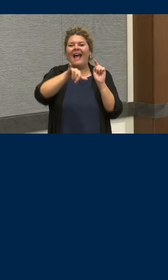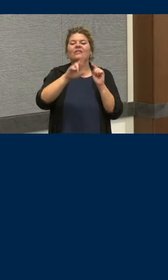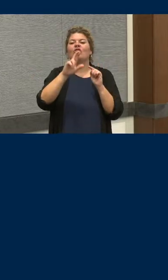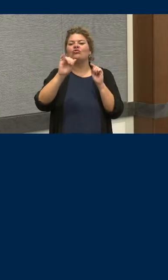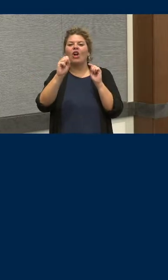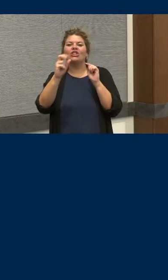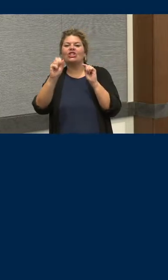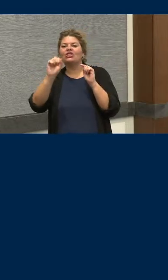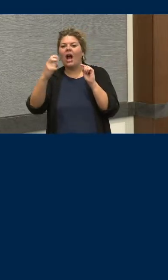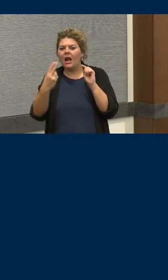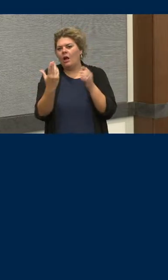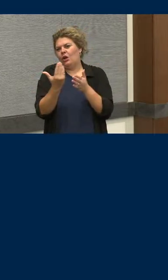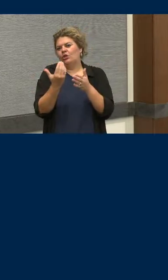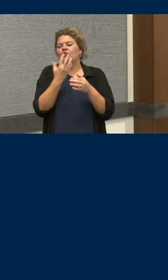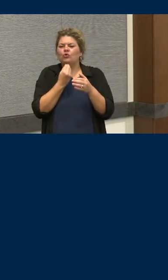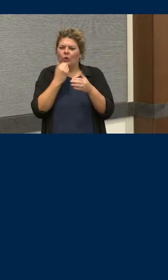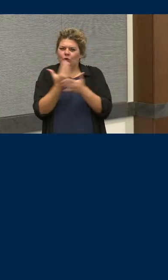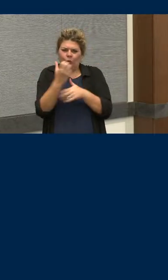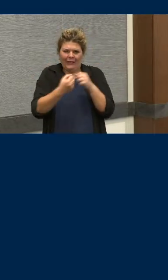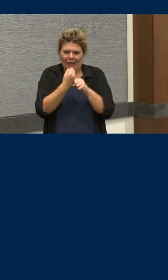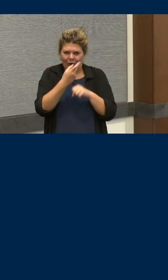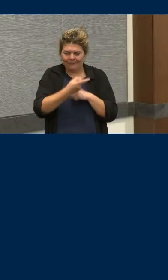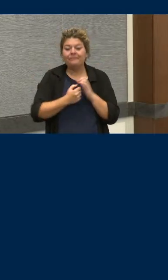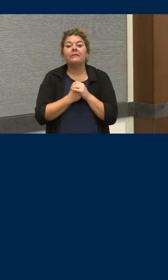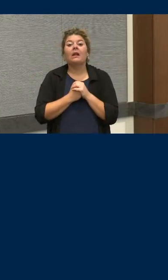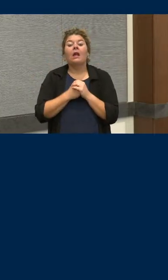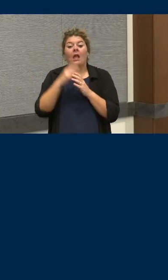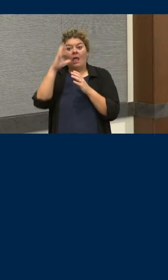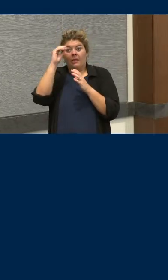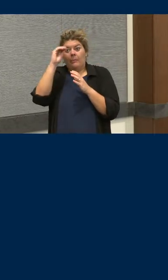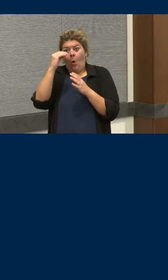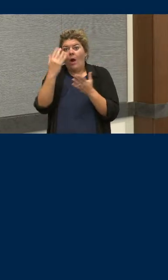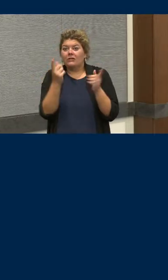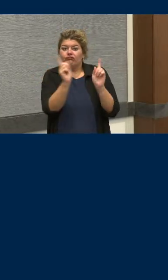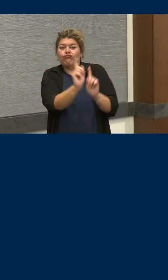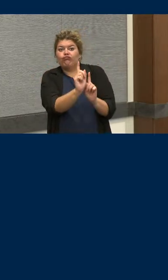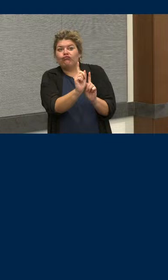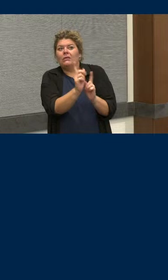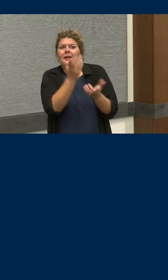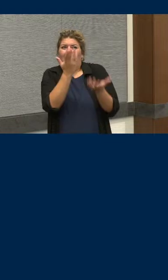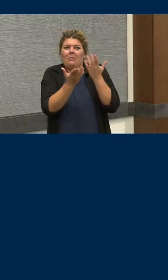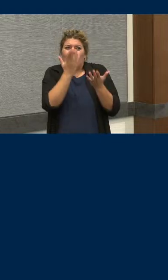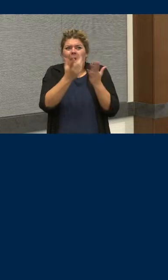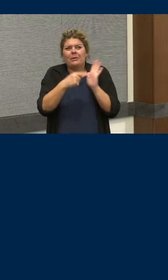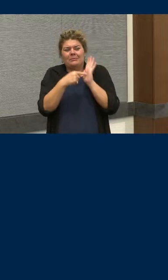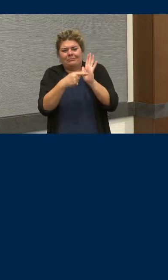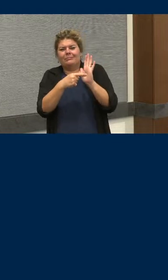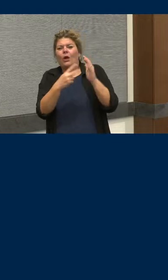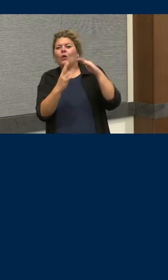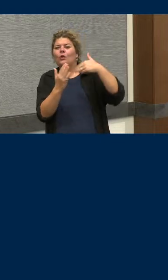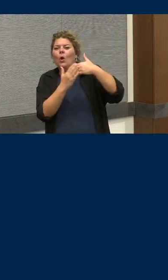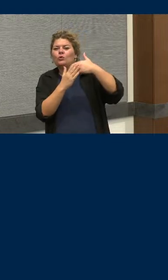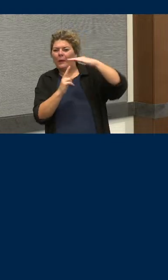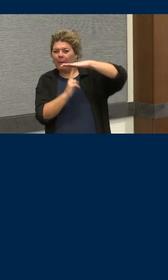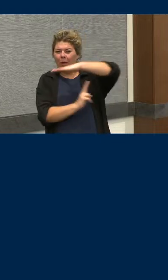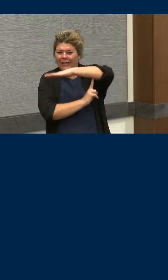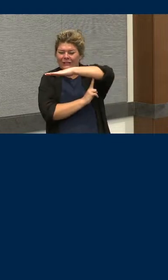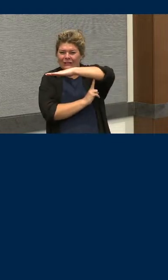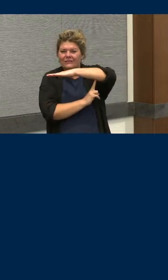probably by the barely visible Williamsburg bridge that spans The East River connecting the